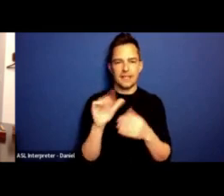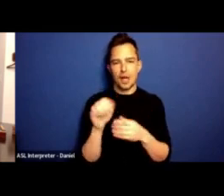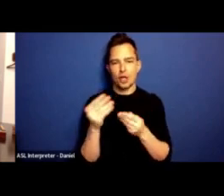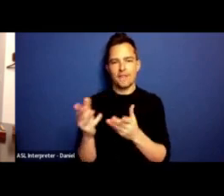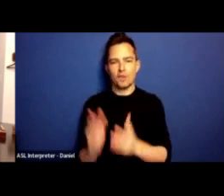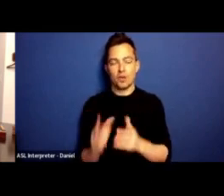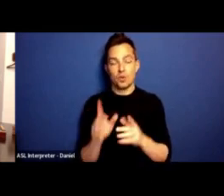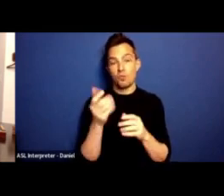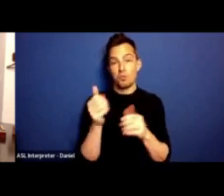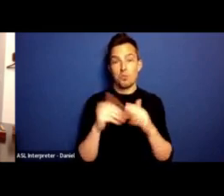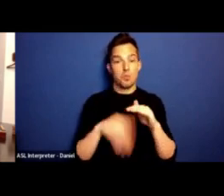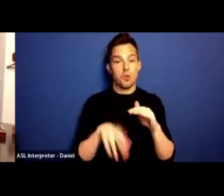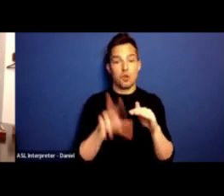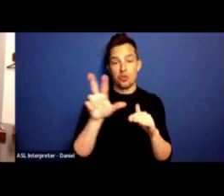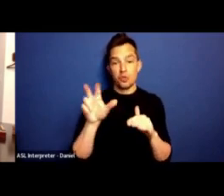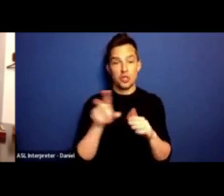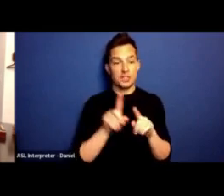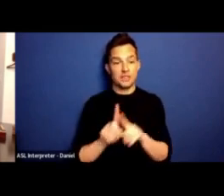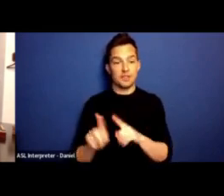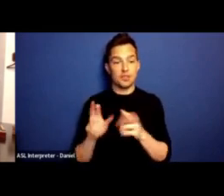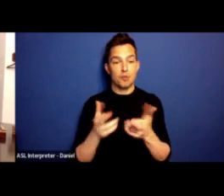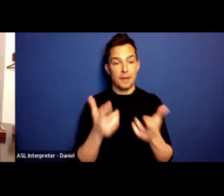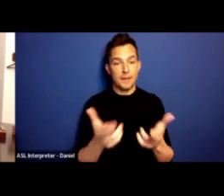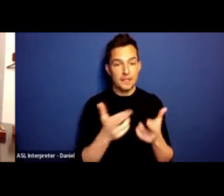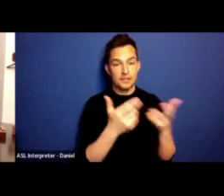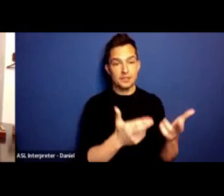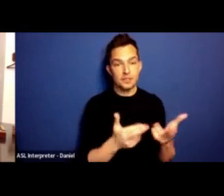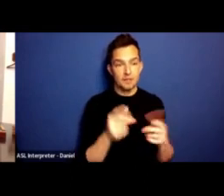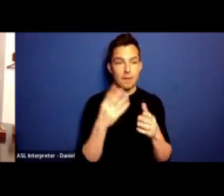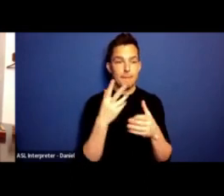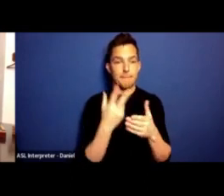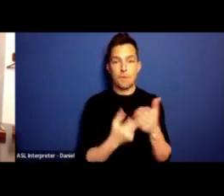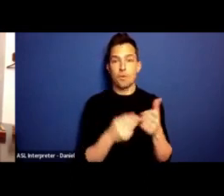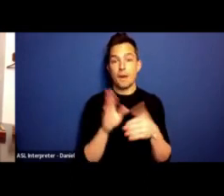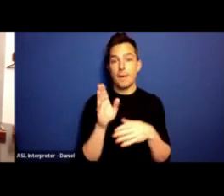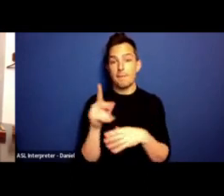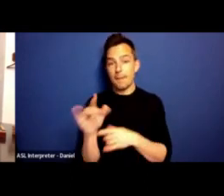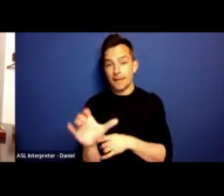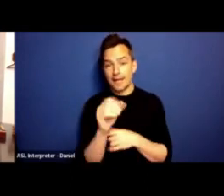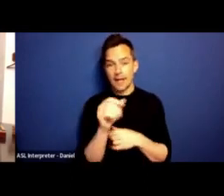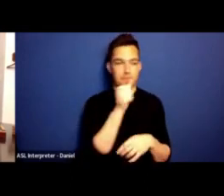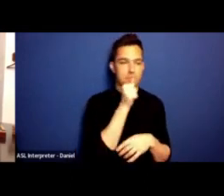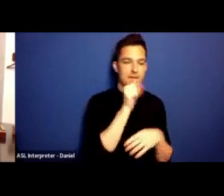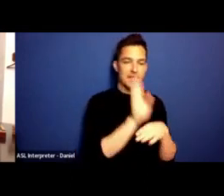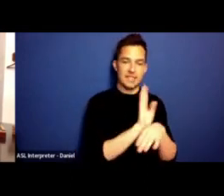different interventions and recommendations for both public sector and the private sector. And we would ask you to join